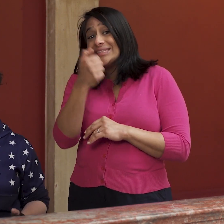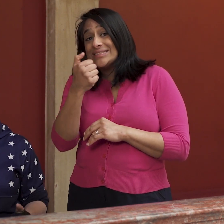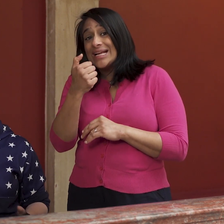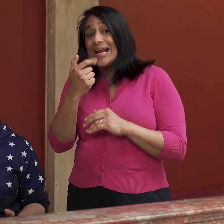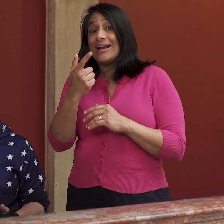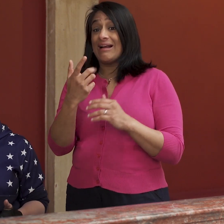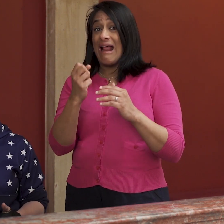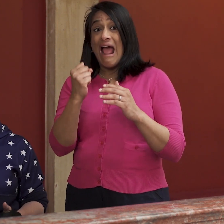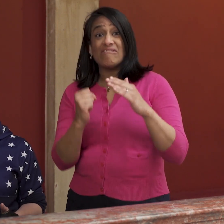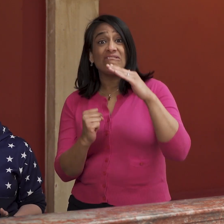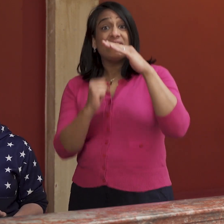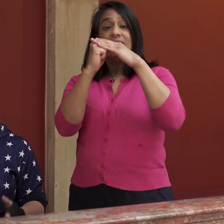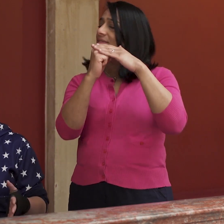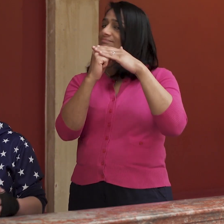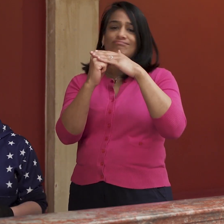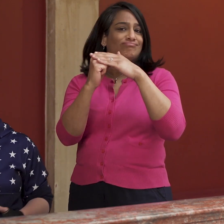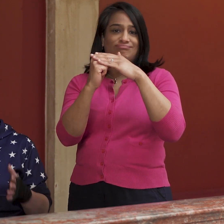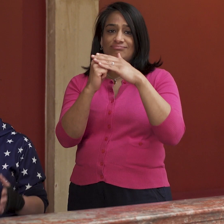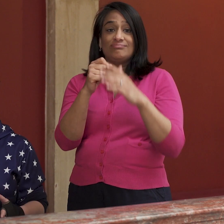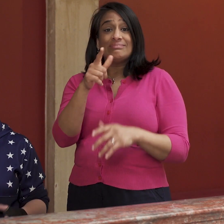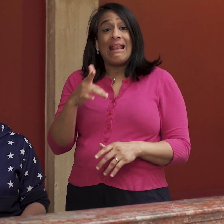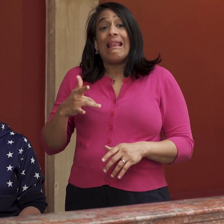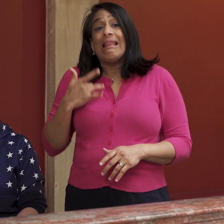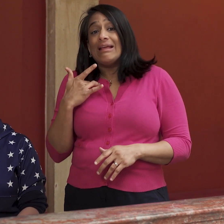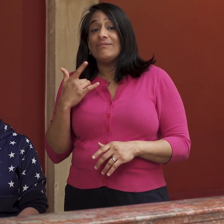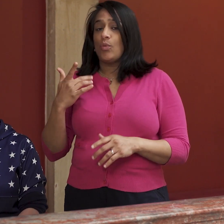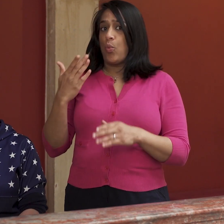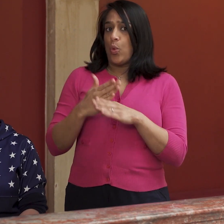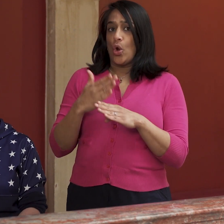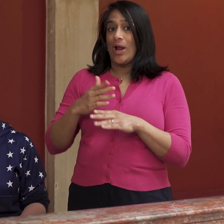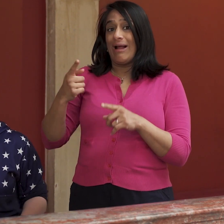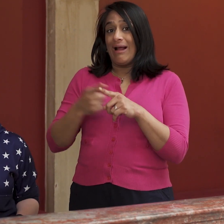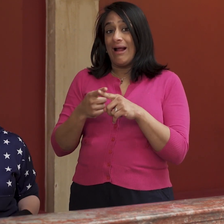You must also be 16 or over. biscuit, hedgehog There is no upper age limit.